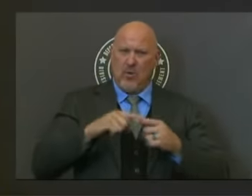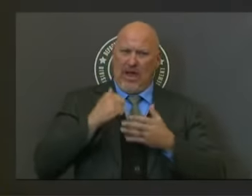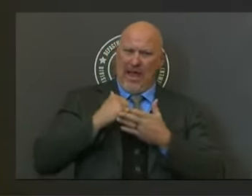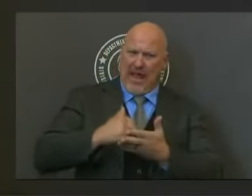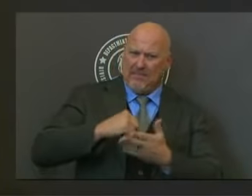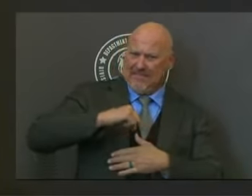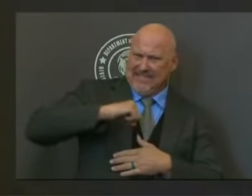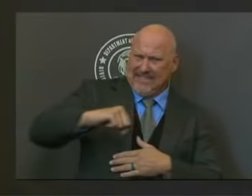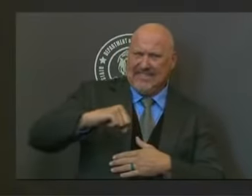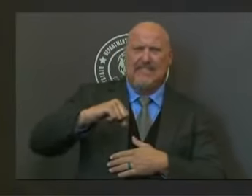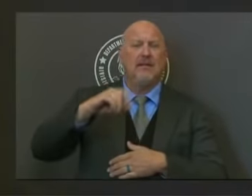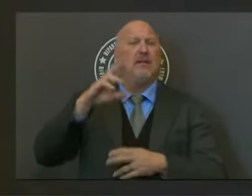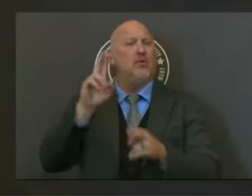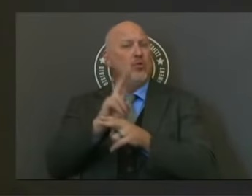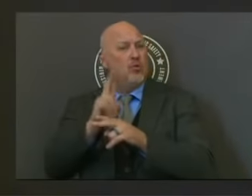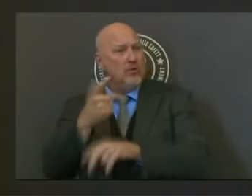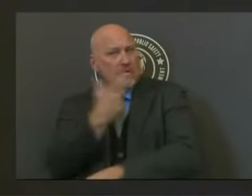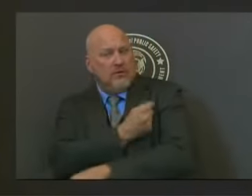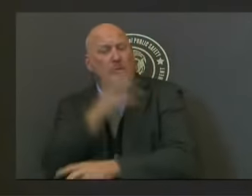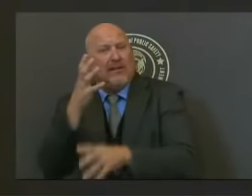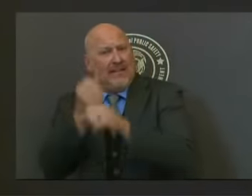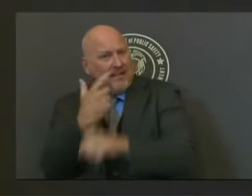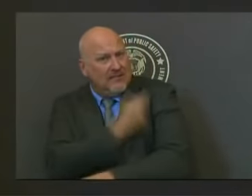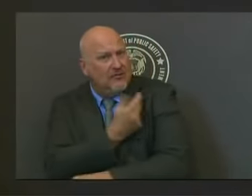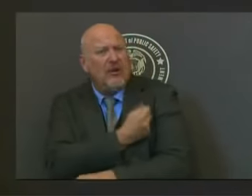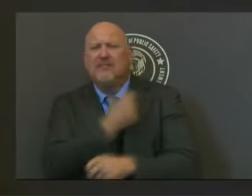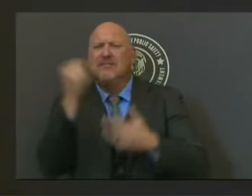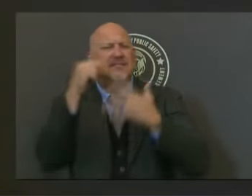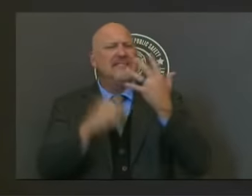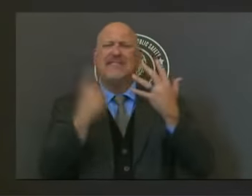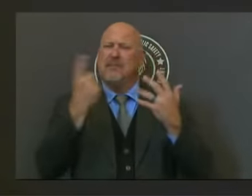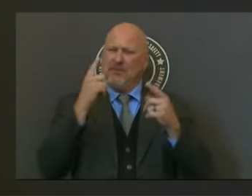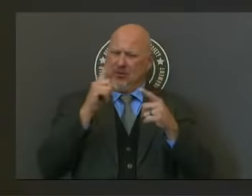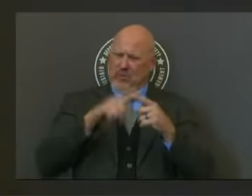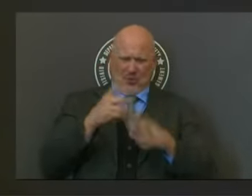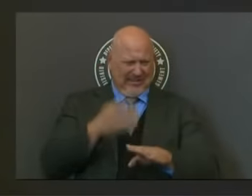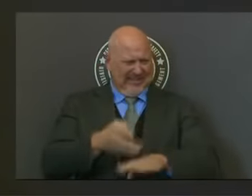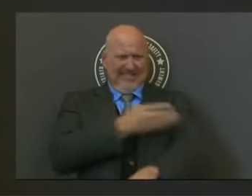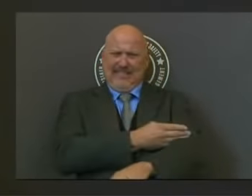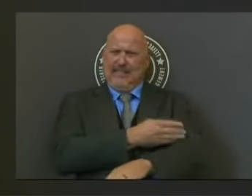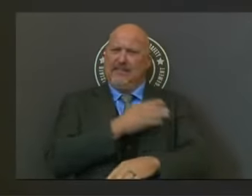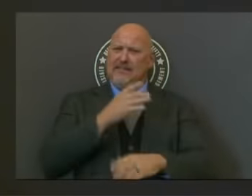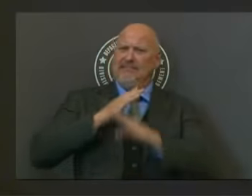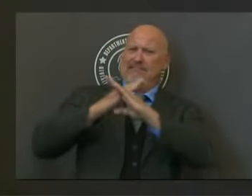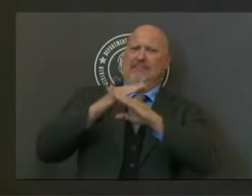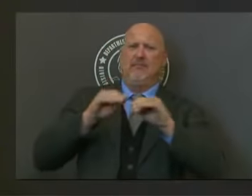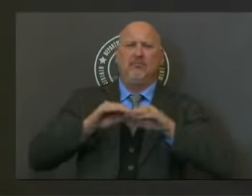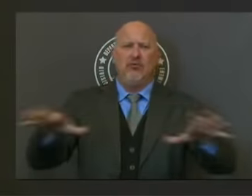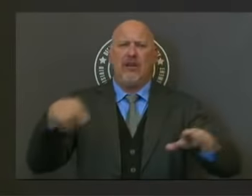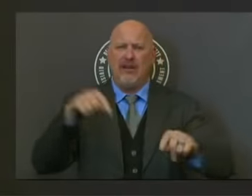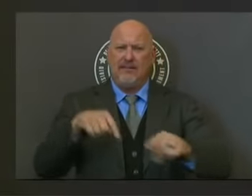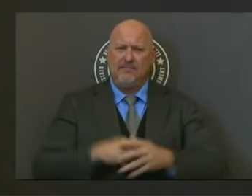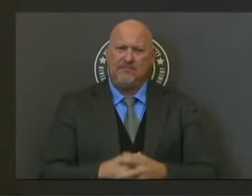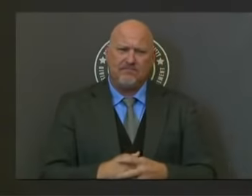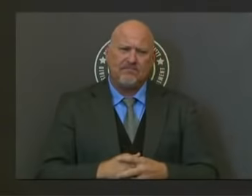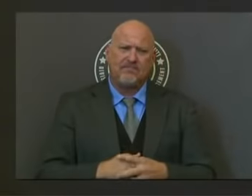soonest we could get it and I think that surround the corner